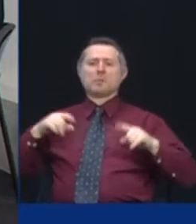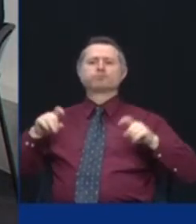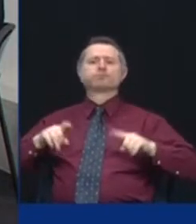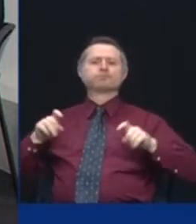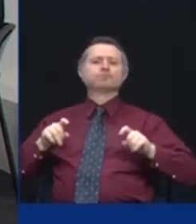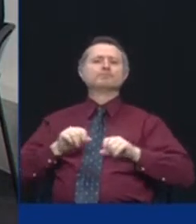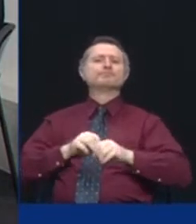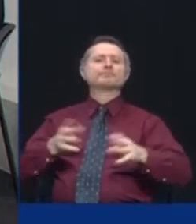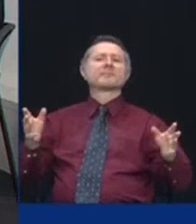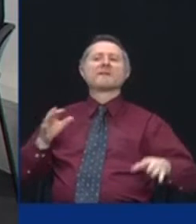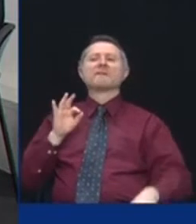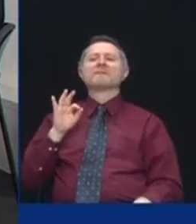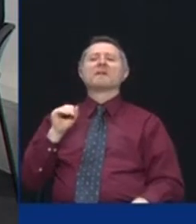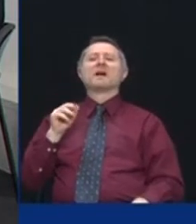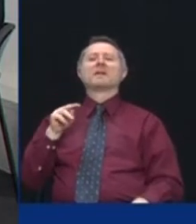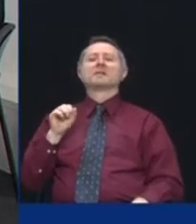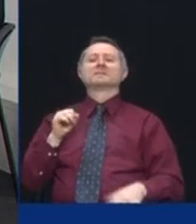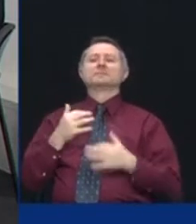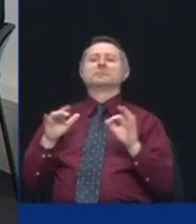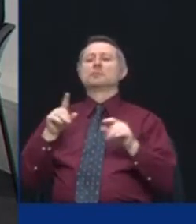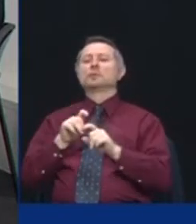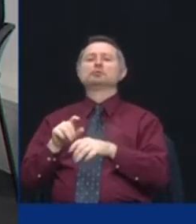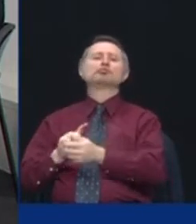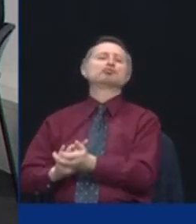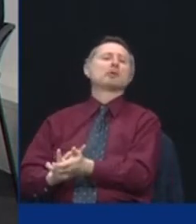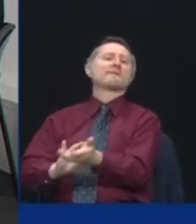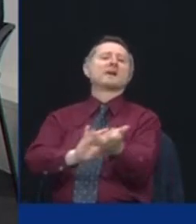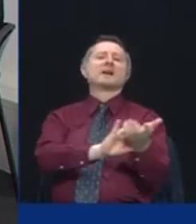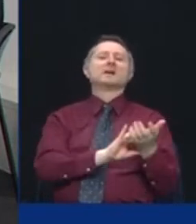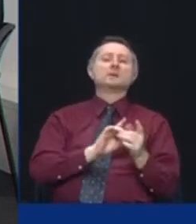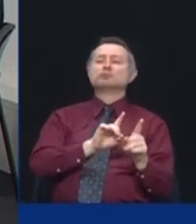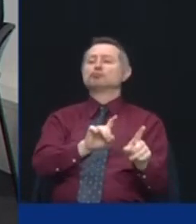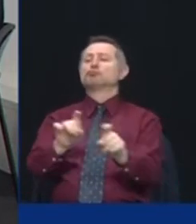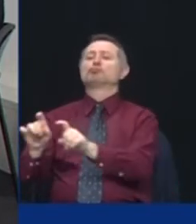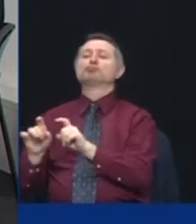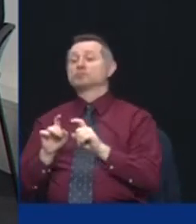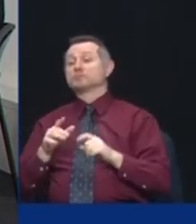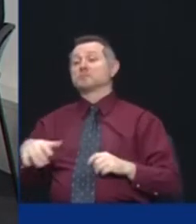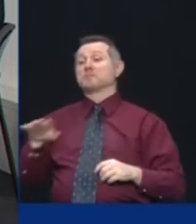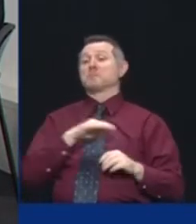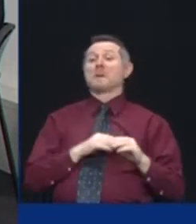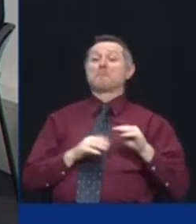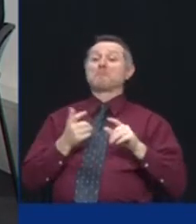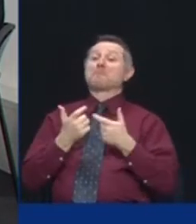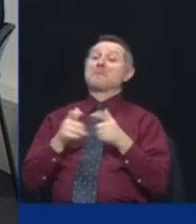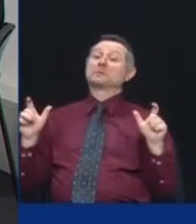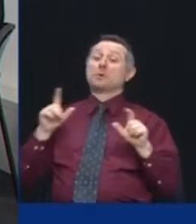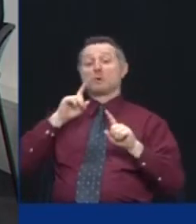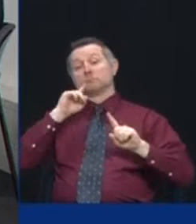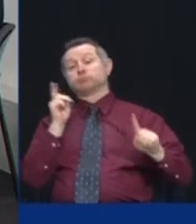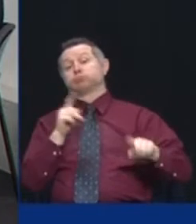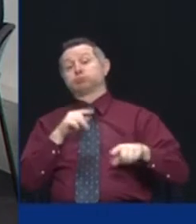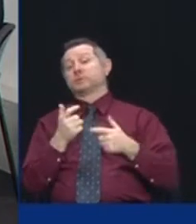SEPARATE SECTIONS FOR THOSE WHO ARE VACCINATED. WE HAVE BEEN POLLING OUR FANS. I THINK THE MAJORITY ARE